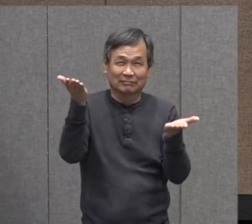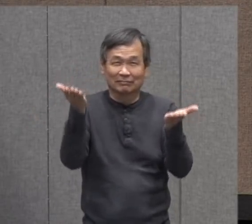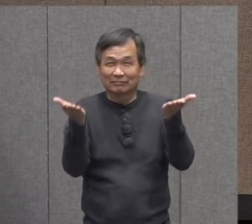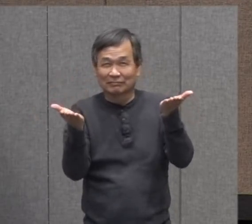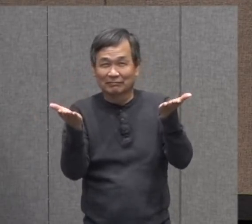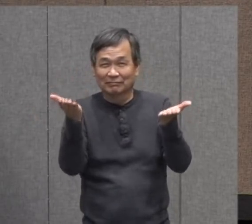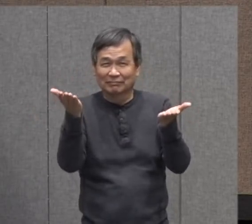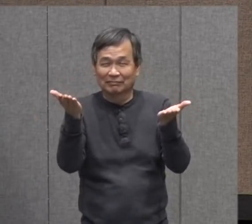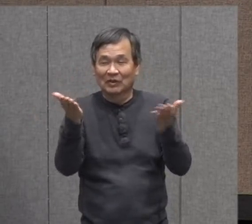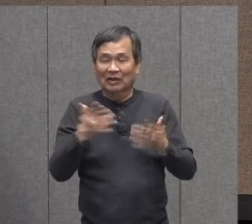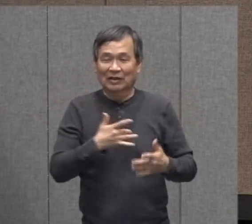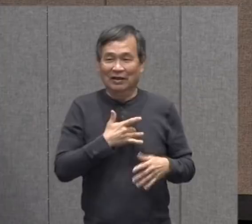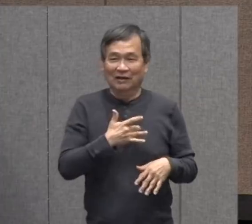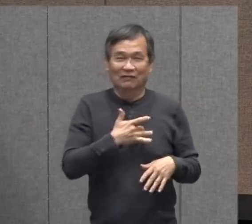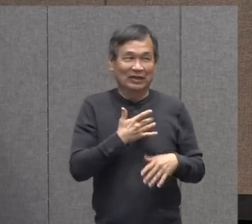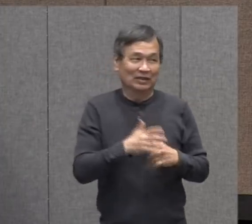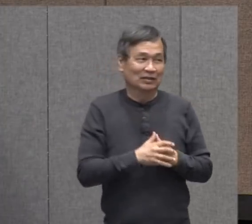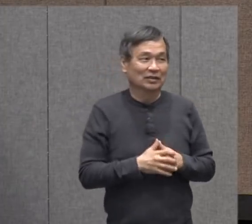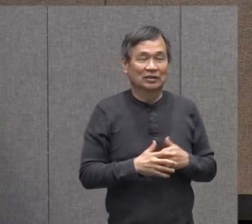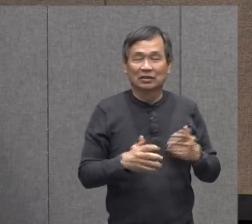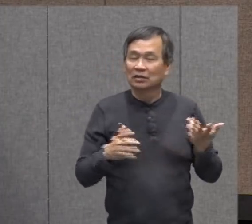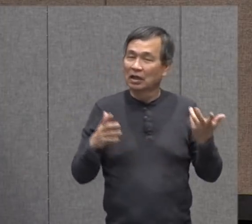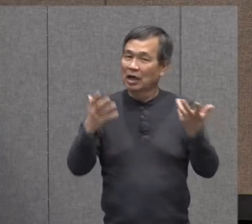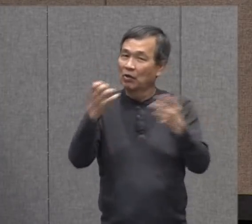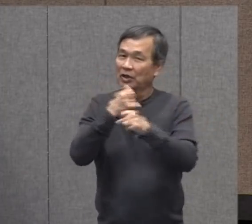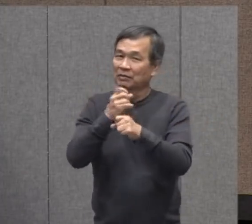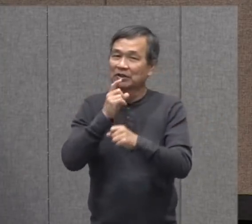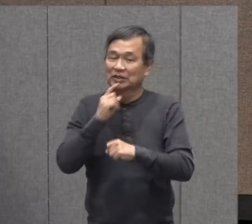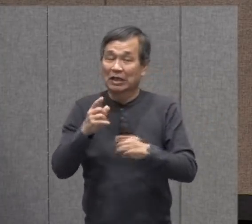And just to make sure, I'm gonna compare it to this because this is really light.